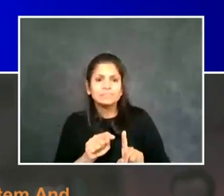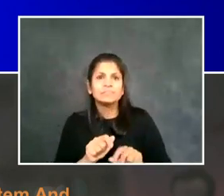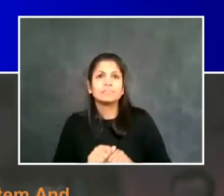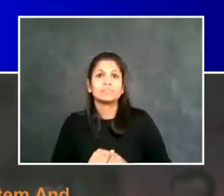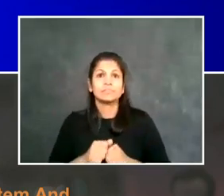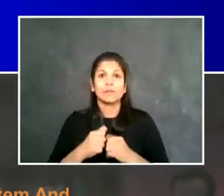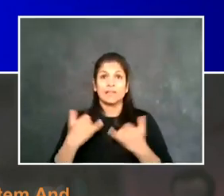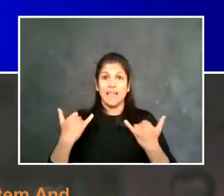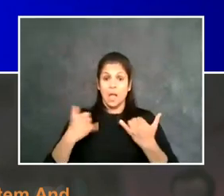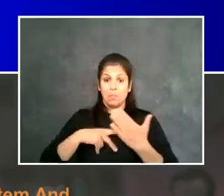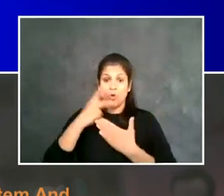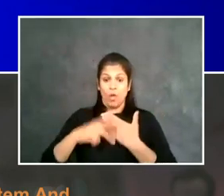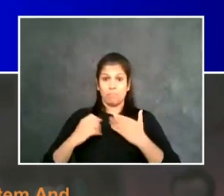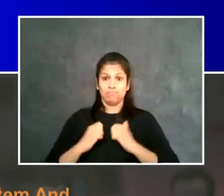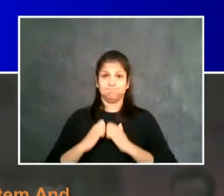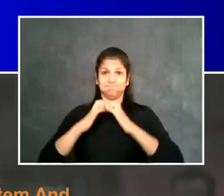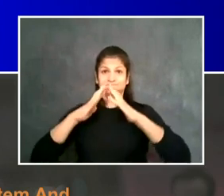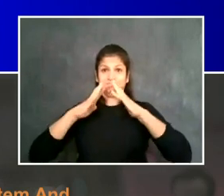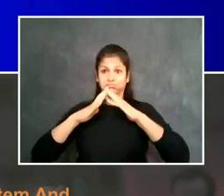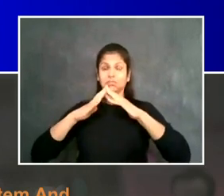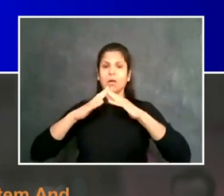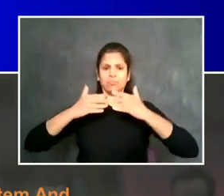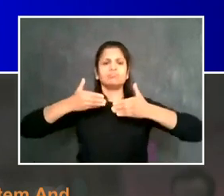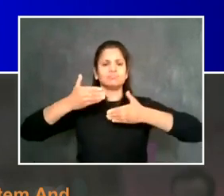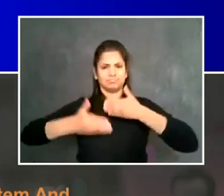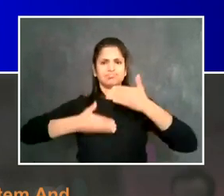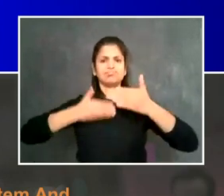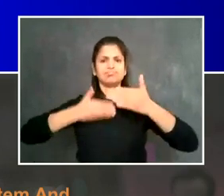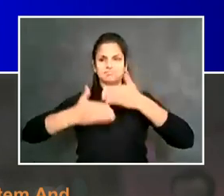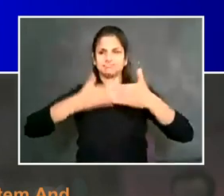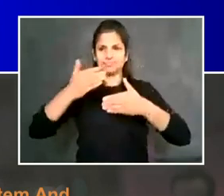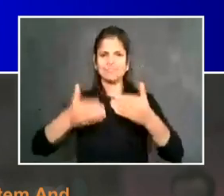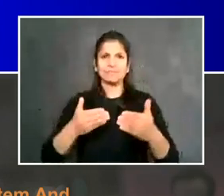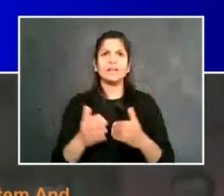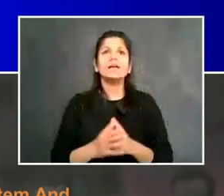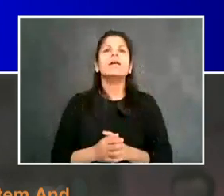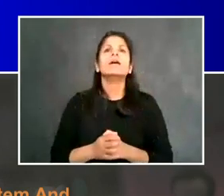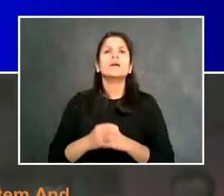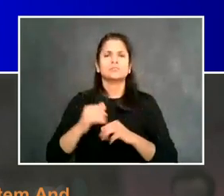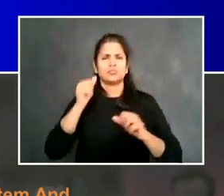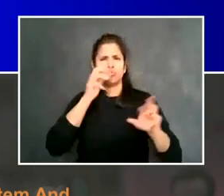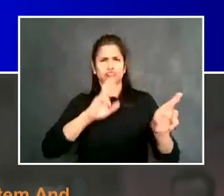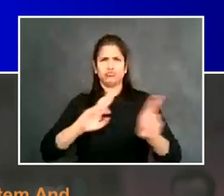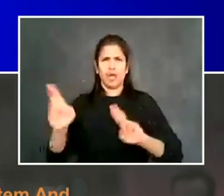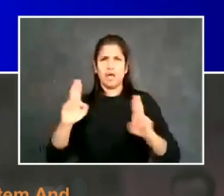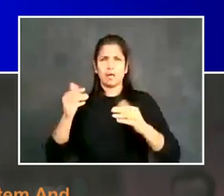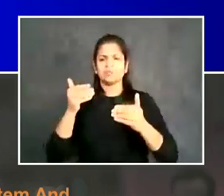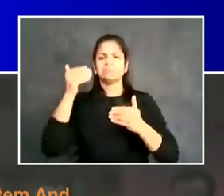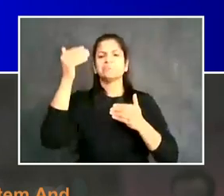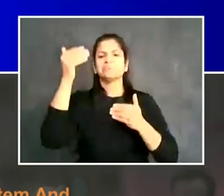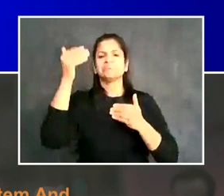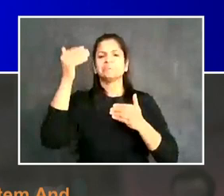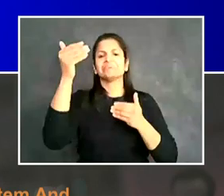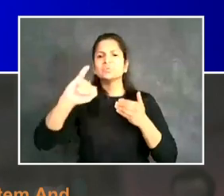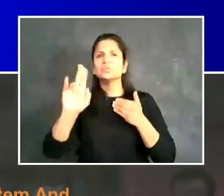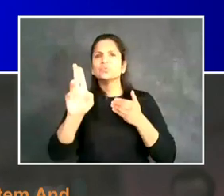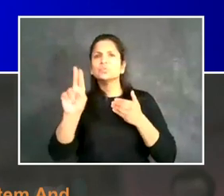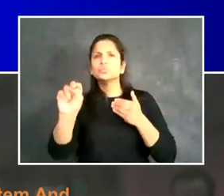WE'RE RAMPING UP TO BE FULLY OPERATIONAL IN MAY WITH THE